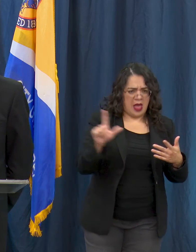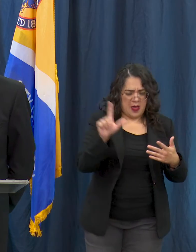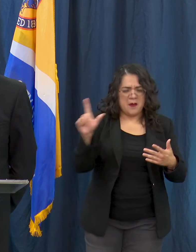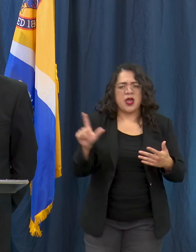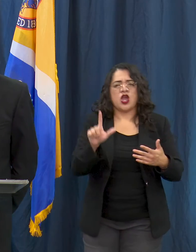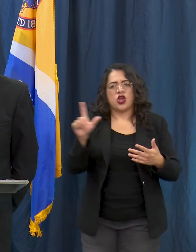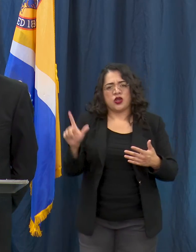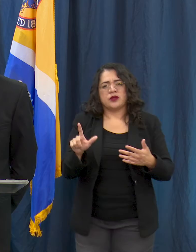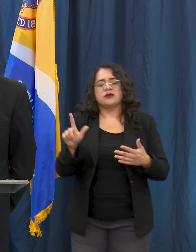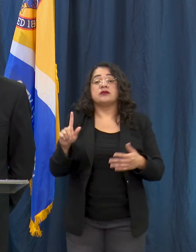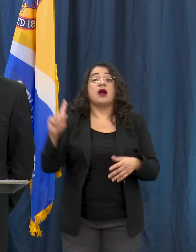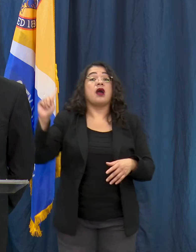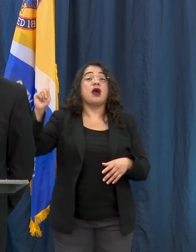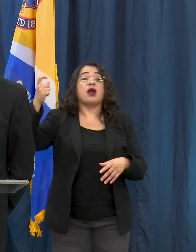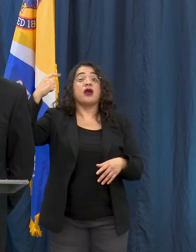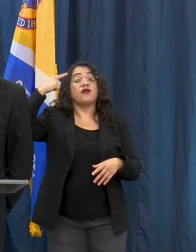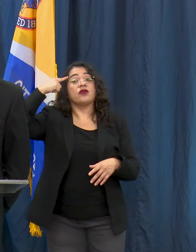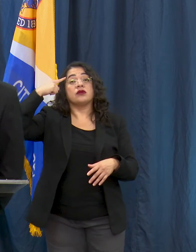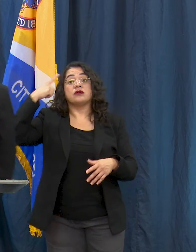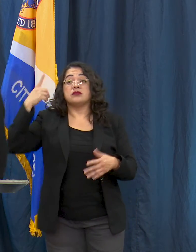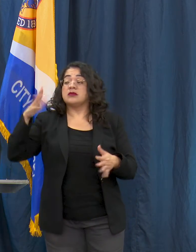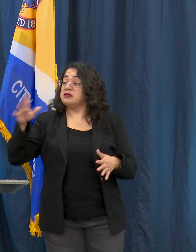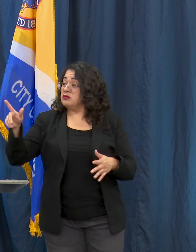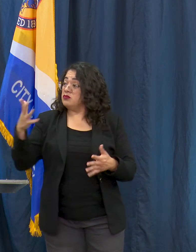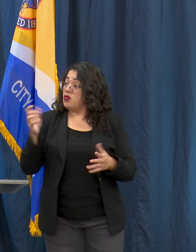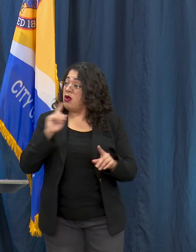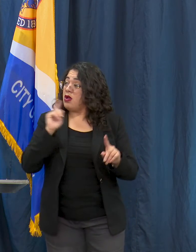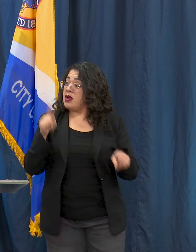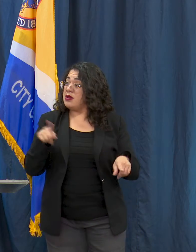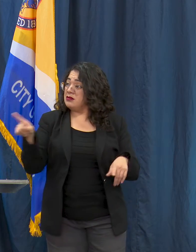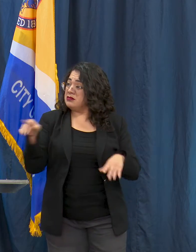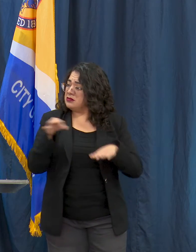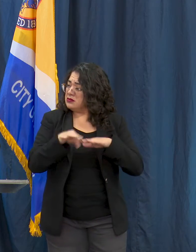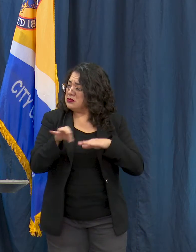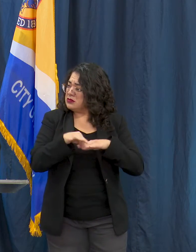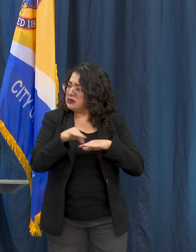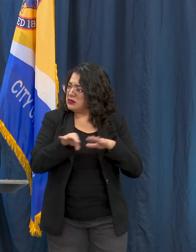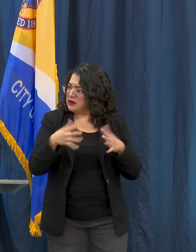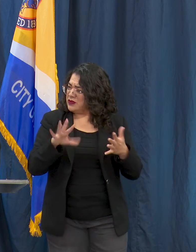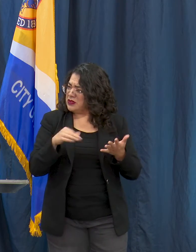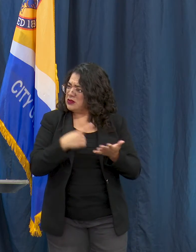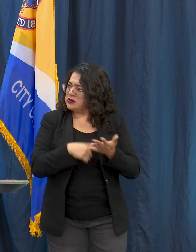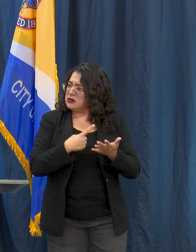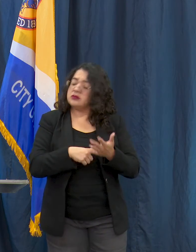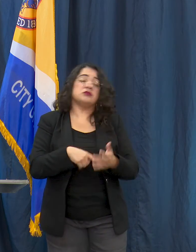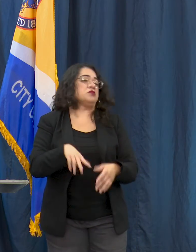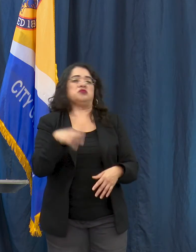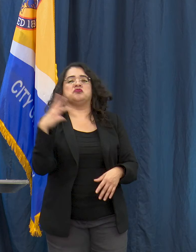I don't think the Governor, Kelly did you want to answer that question? The Governor didn't talk about nail salons, I don't believe he did so I don't think that